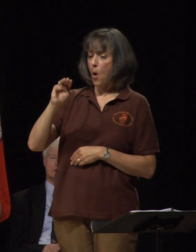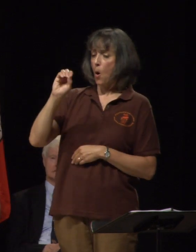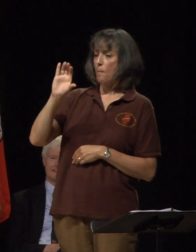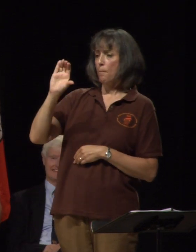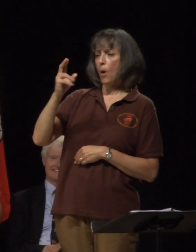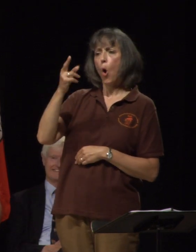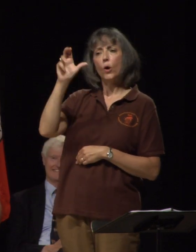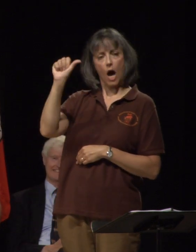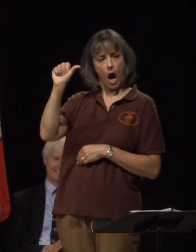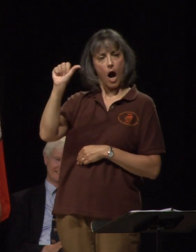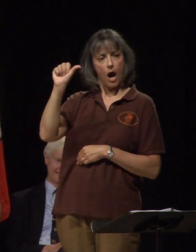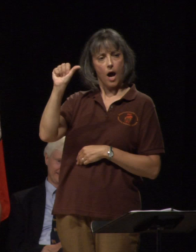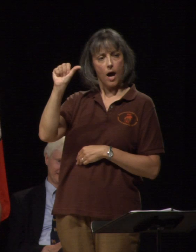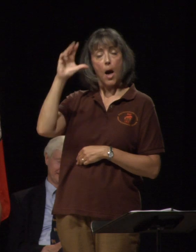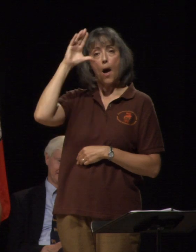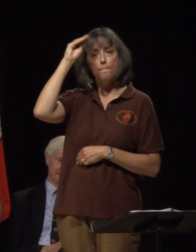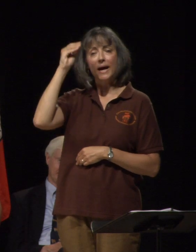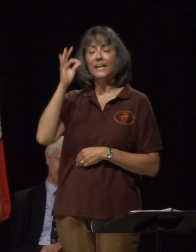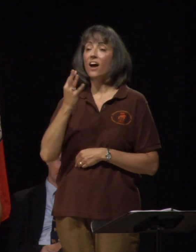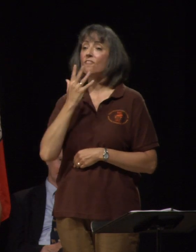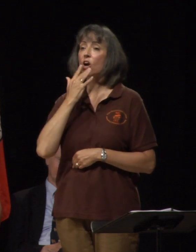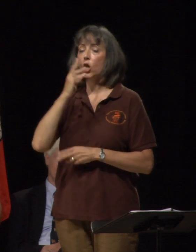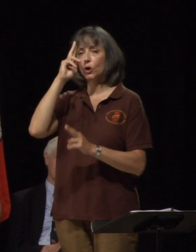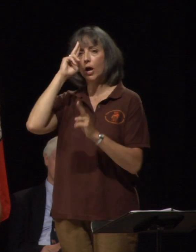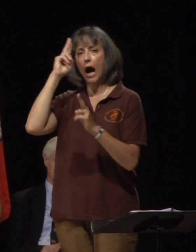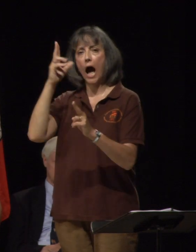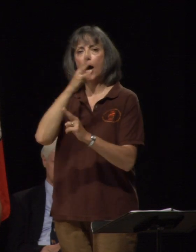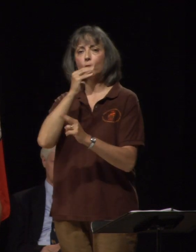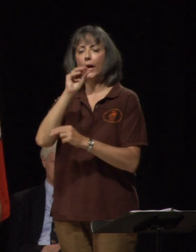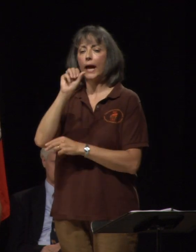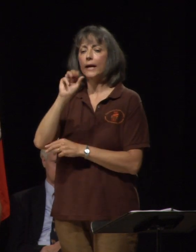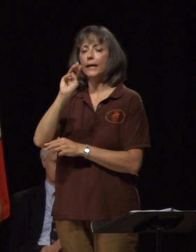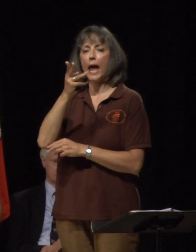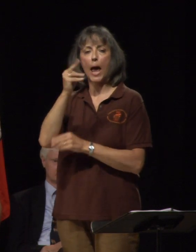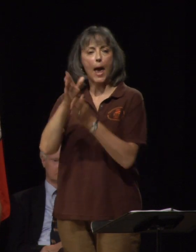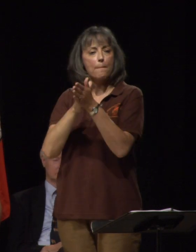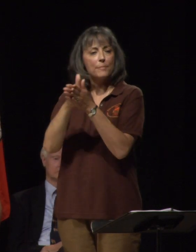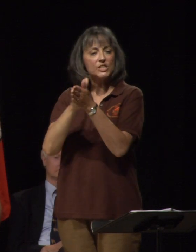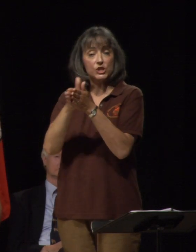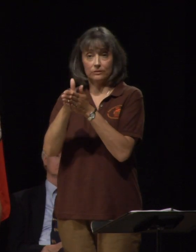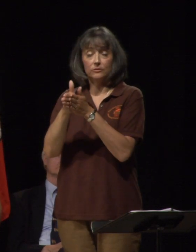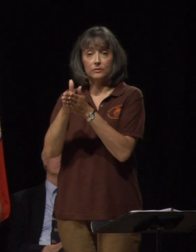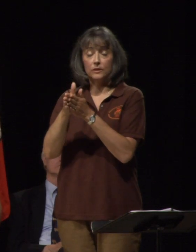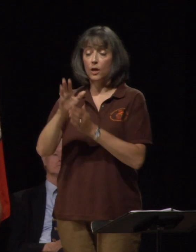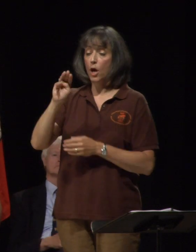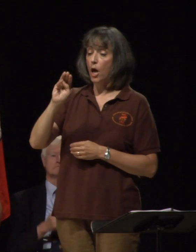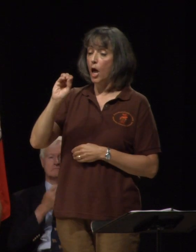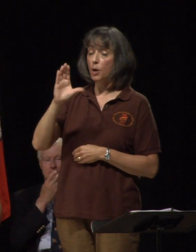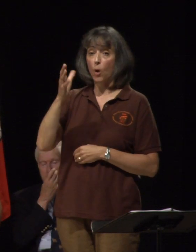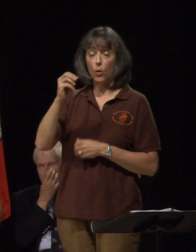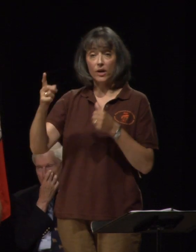MOCHA (MEN OF COLOR, HONOR, AND AMBITION). MOCHA'S INAUGURAL CLASS OF